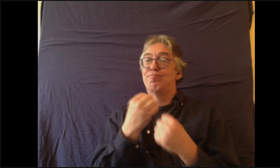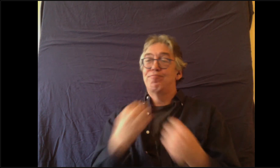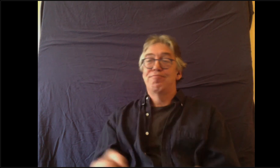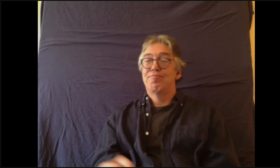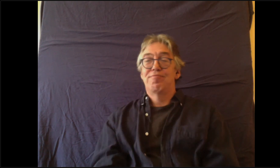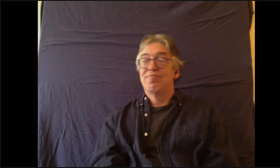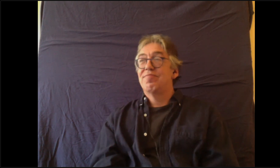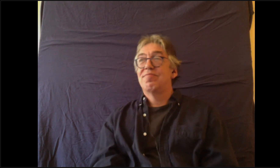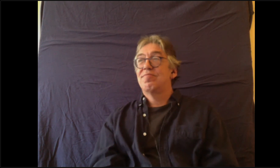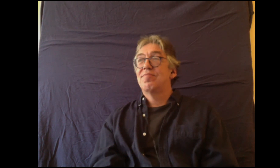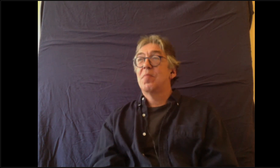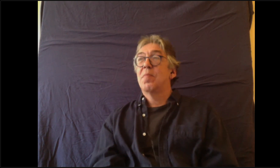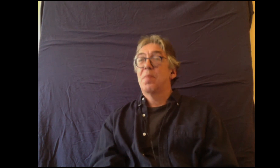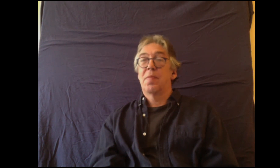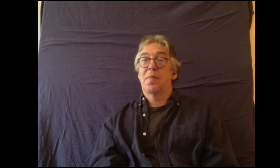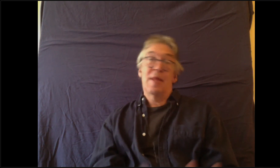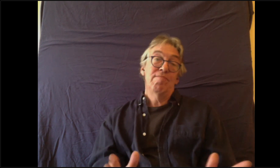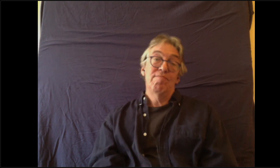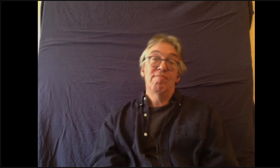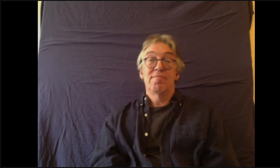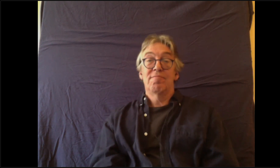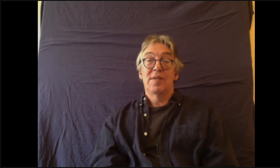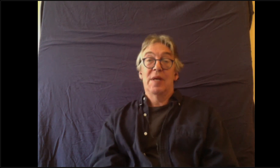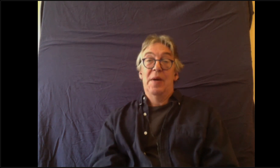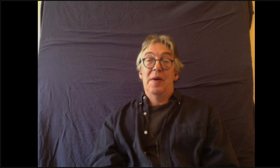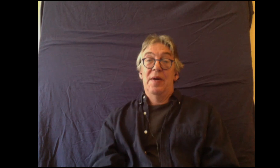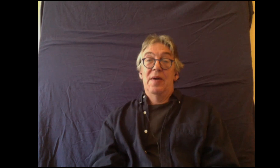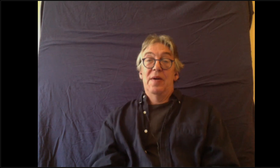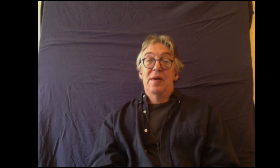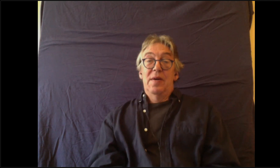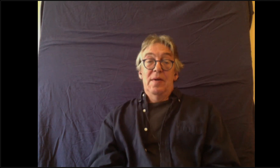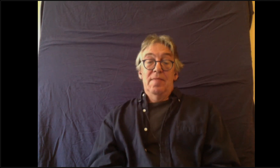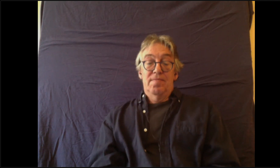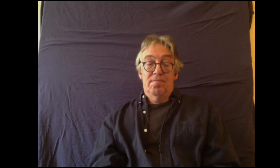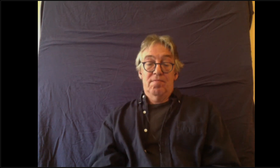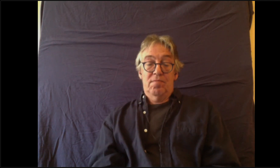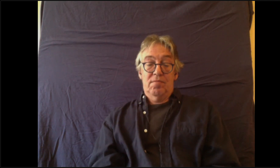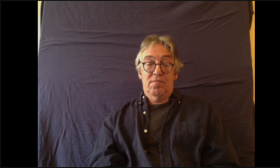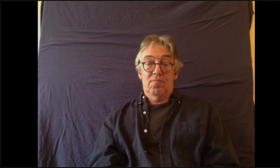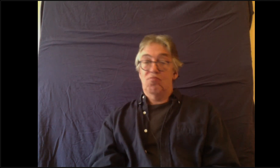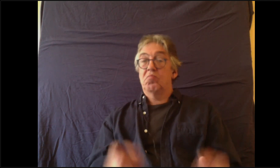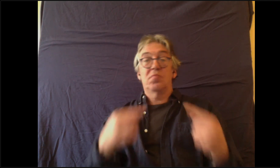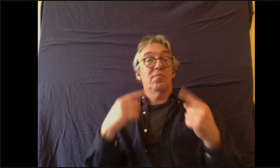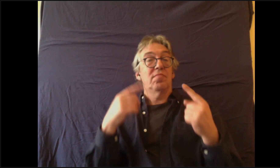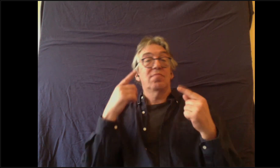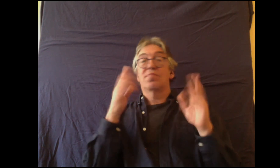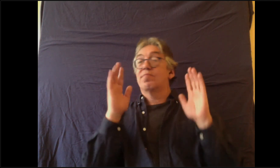You are muted. You know what? I think we're going to leave it there